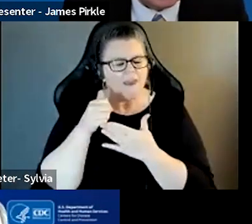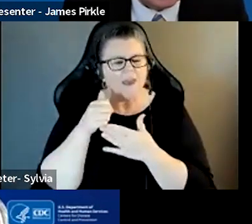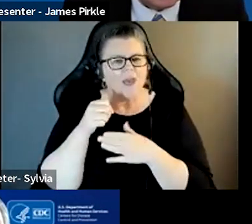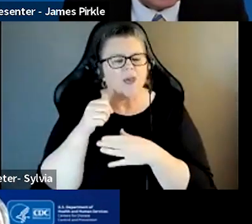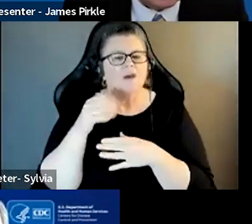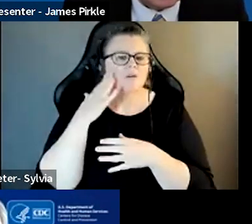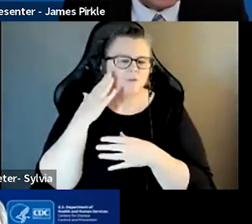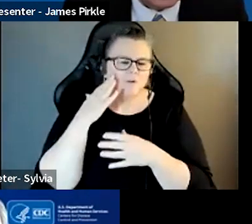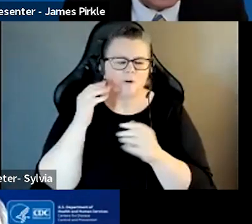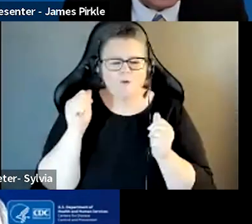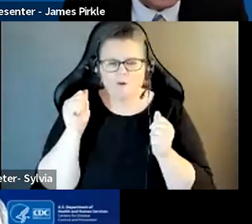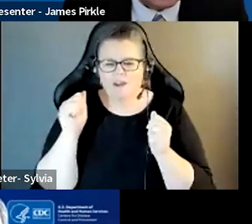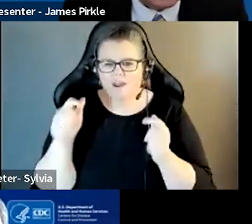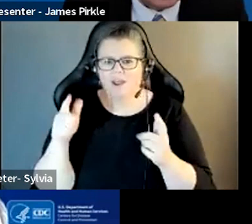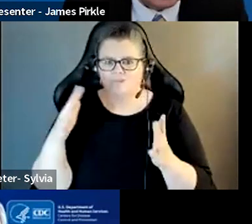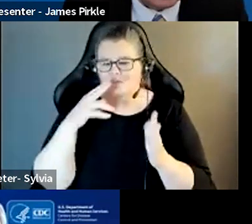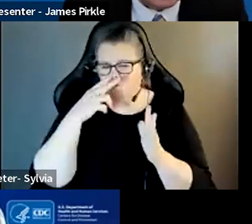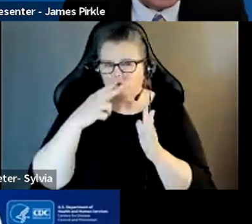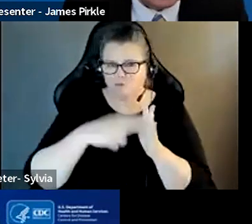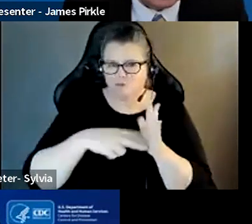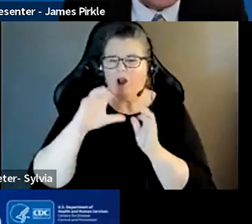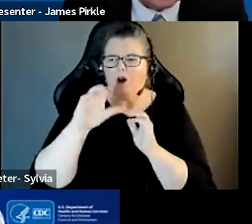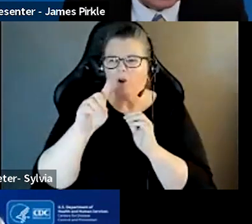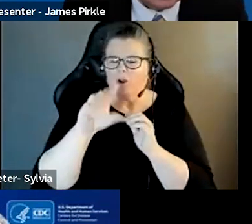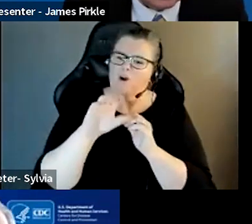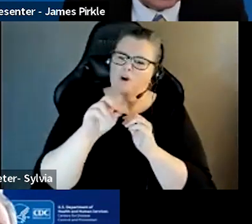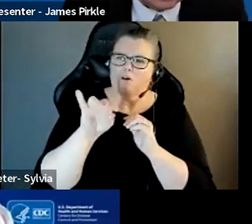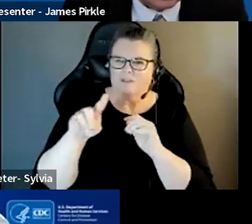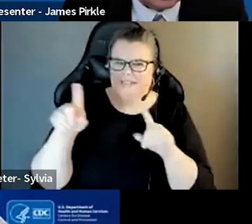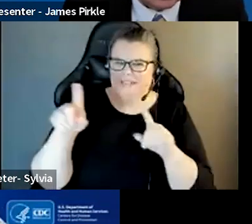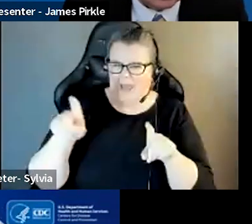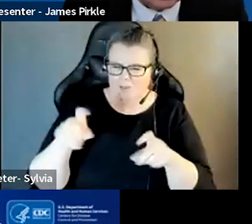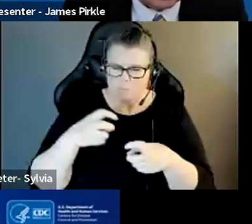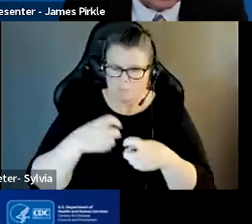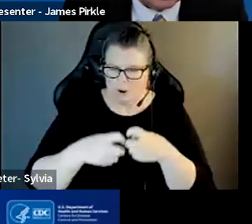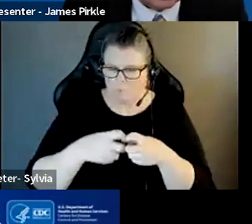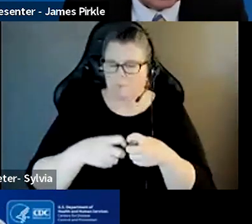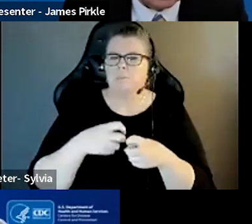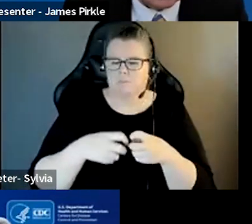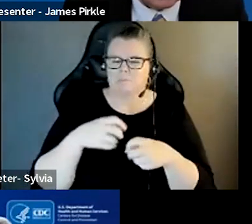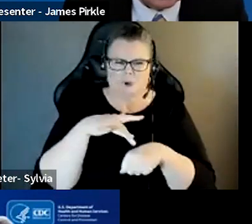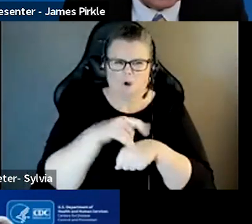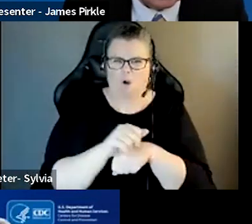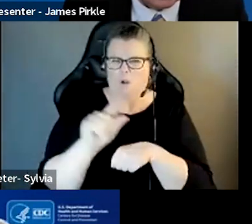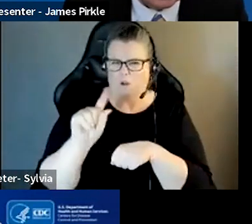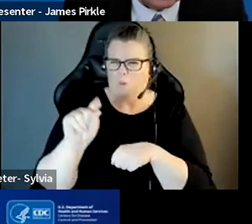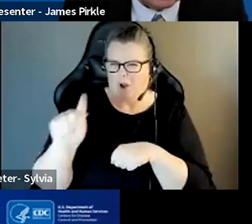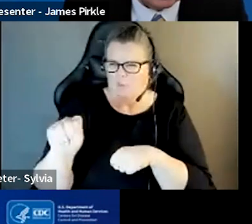about the COVID test problems in early 2020. But there are obviously some other things on your mind